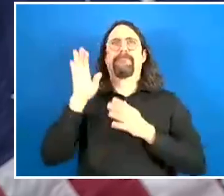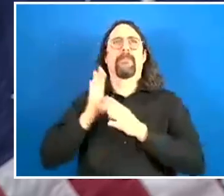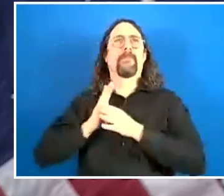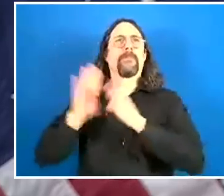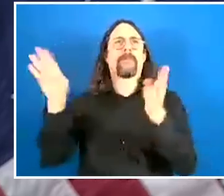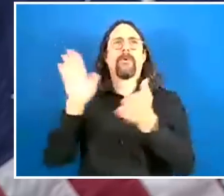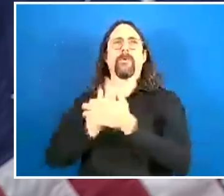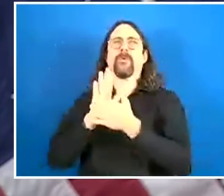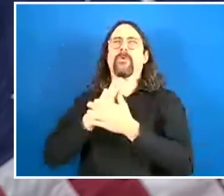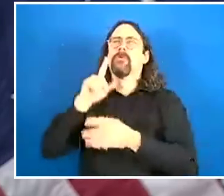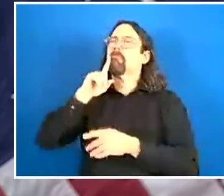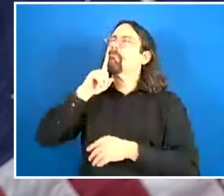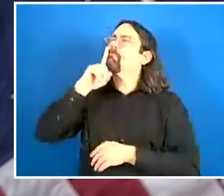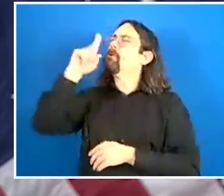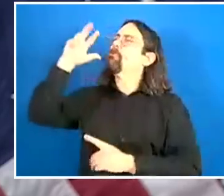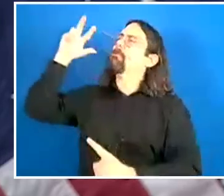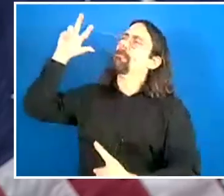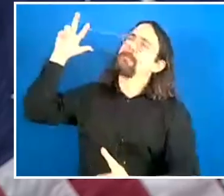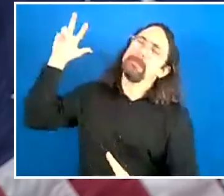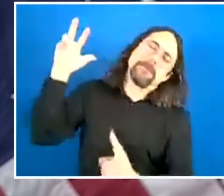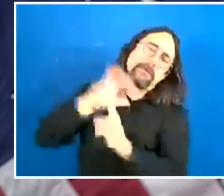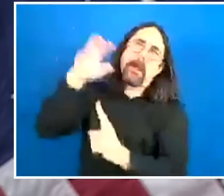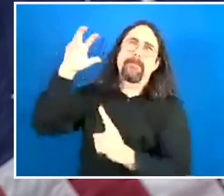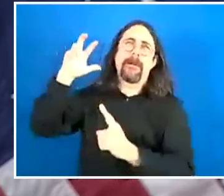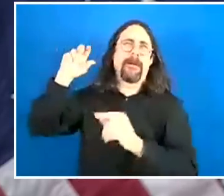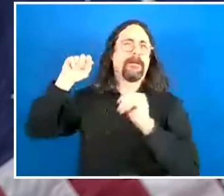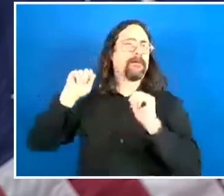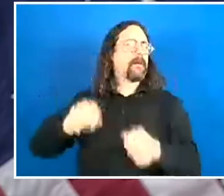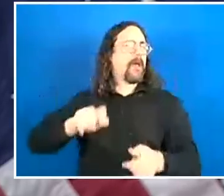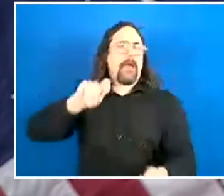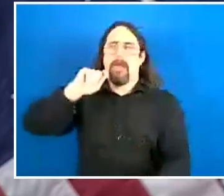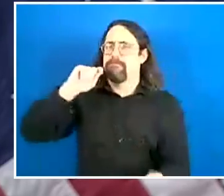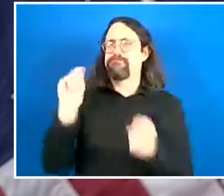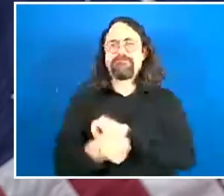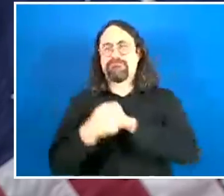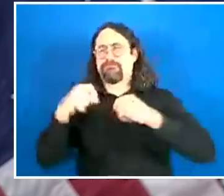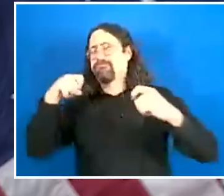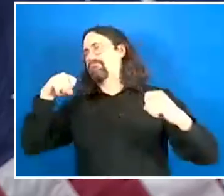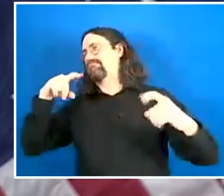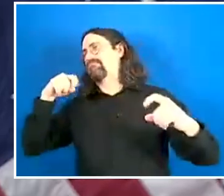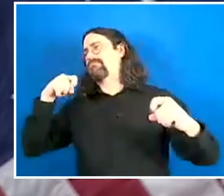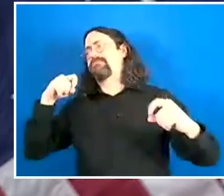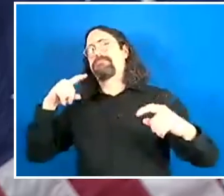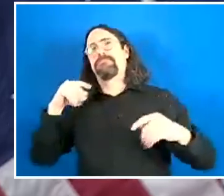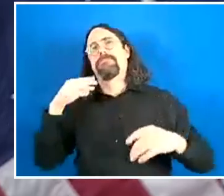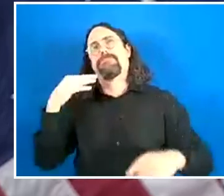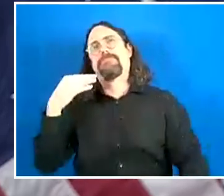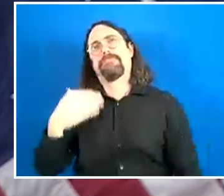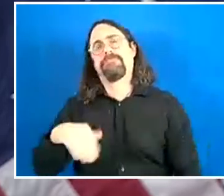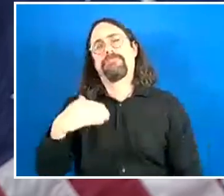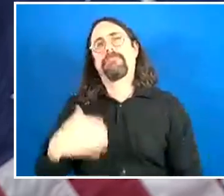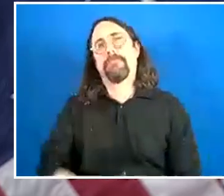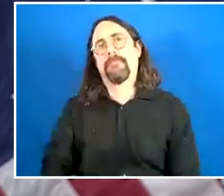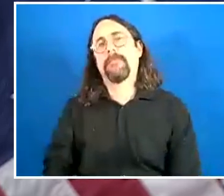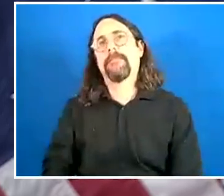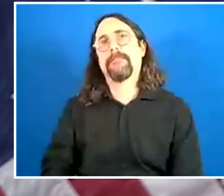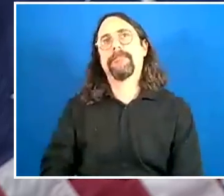HOW GOOD OUR FAMILIES ARE, OUR EUCDATORS, OUR KIDS AND TODAY WE WANT TO TALK